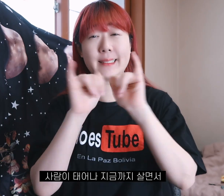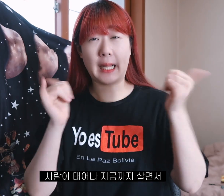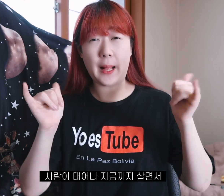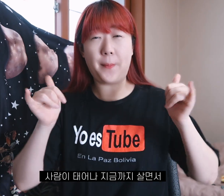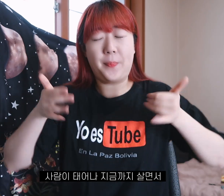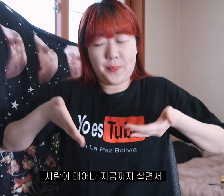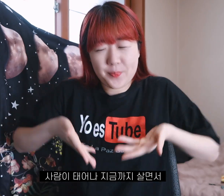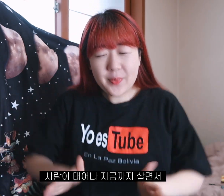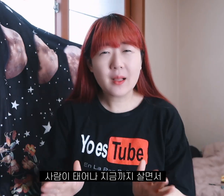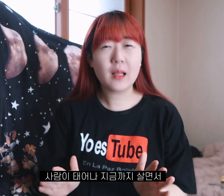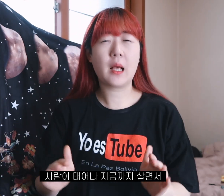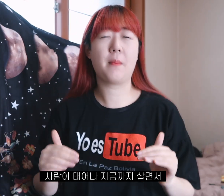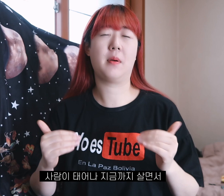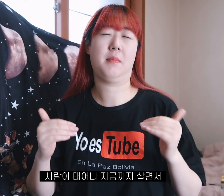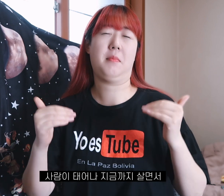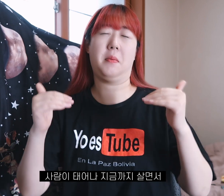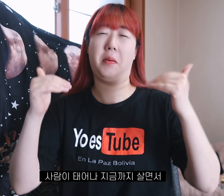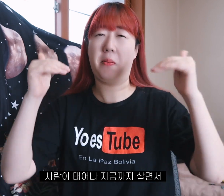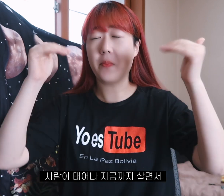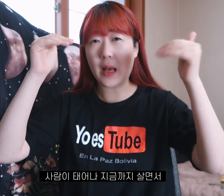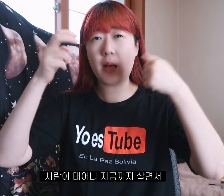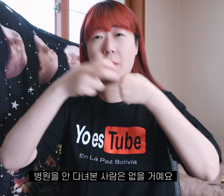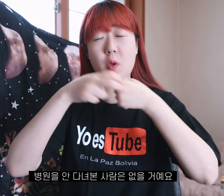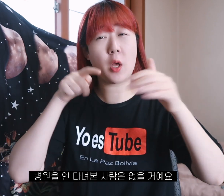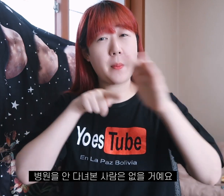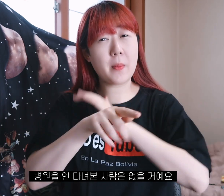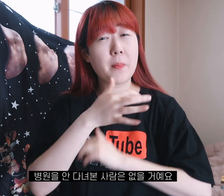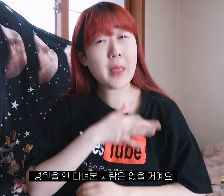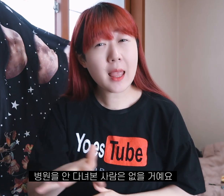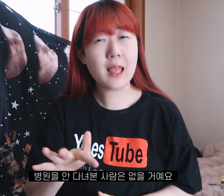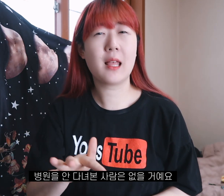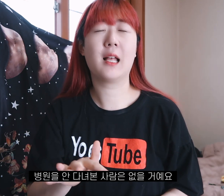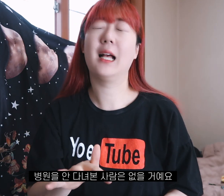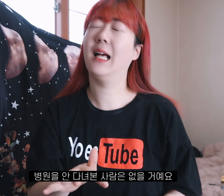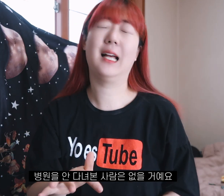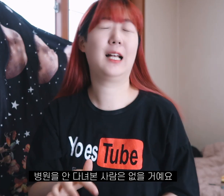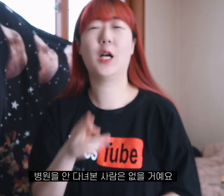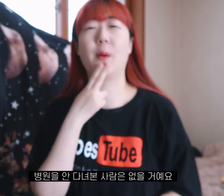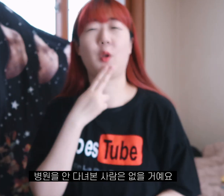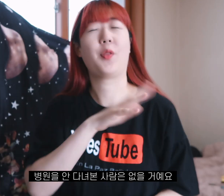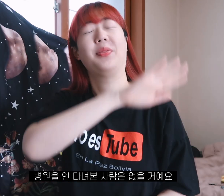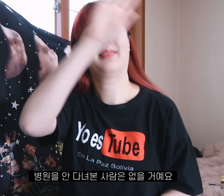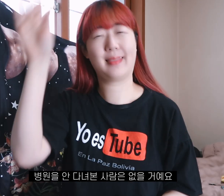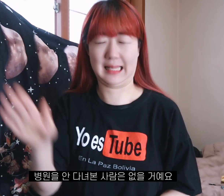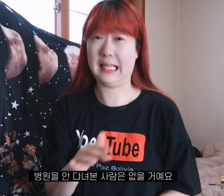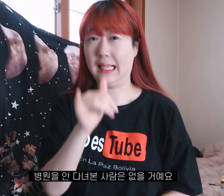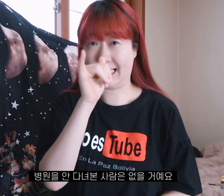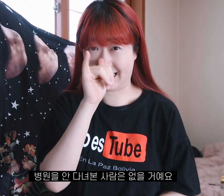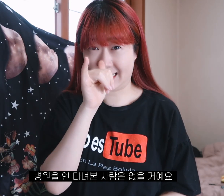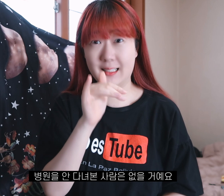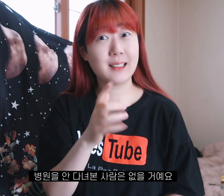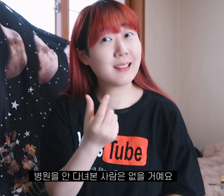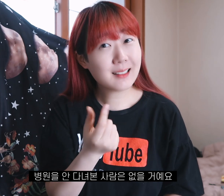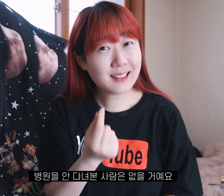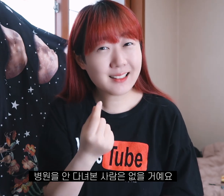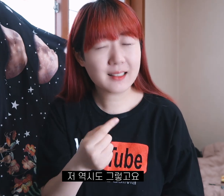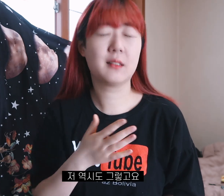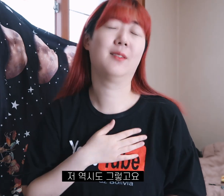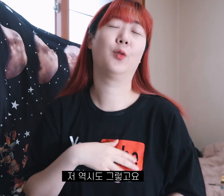There is probably no person who has not been to a hospital in his or her life since birth.